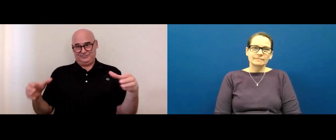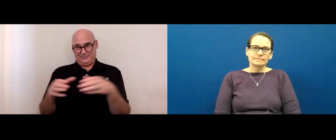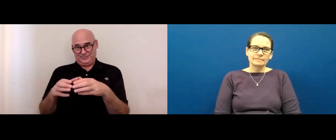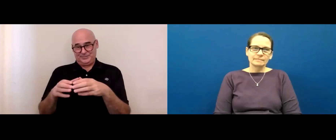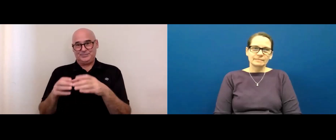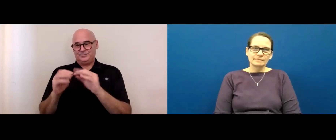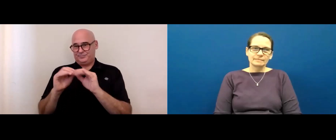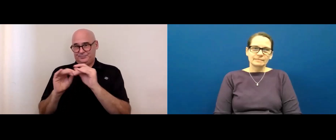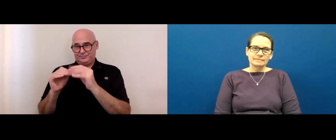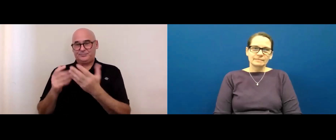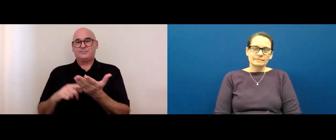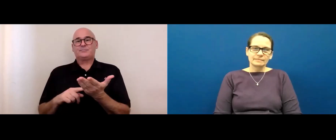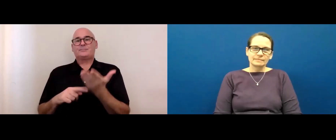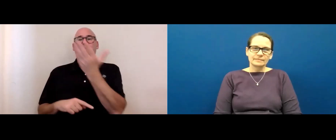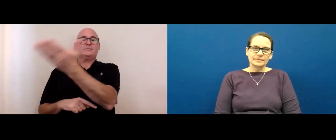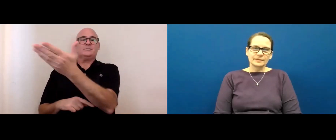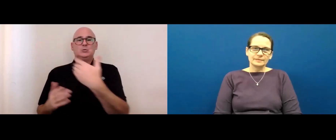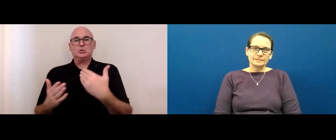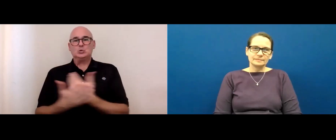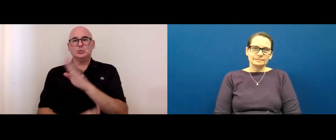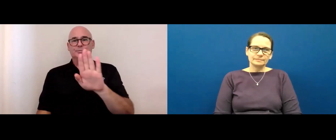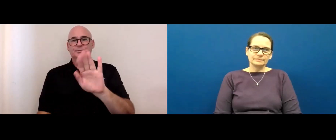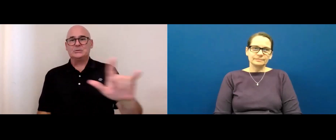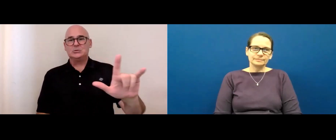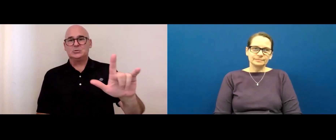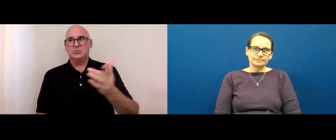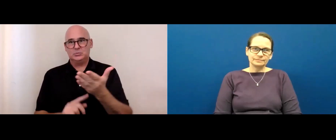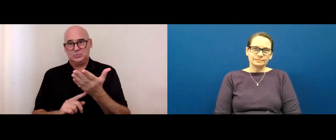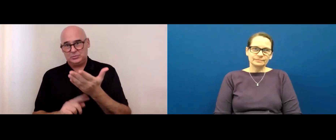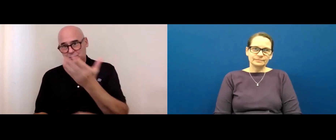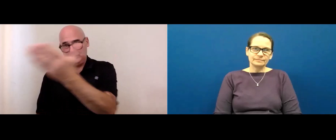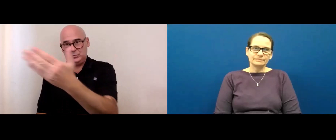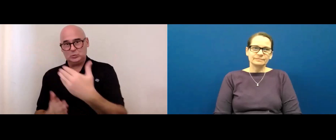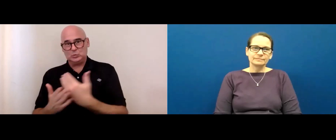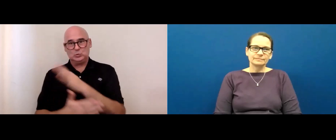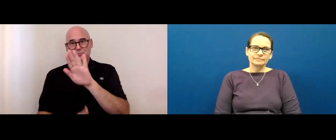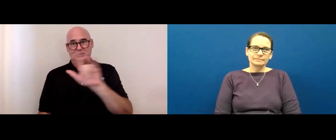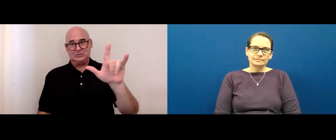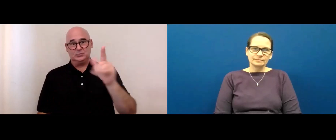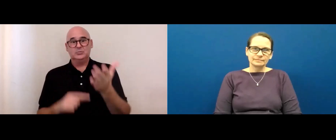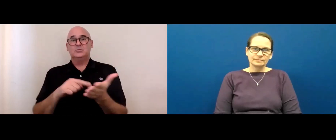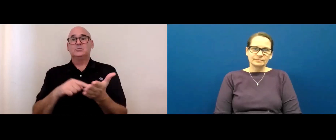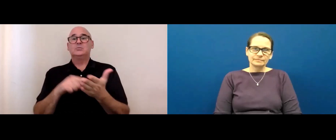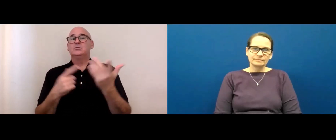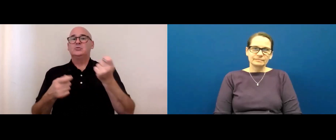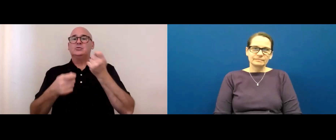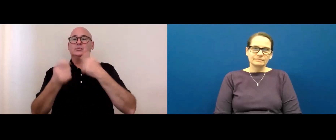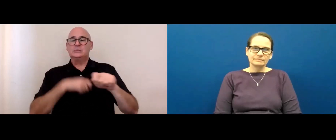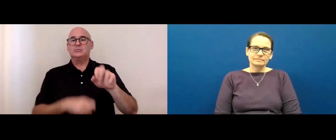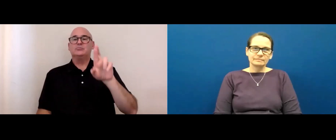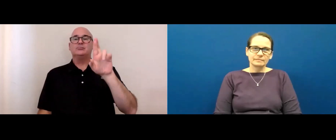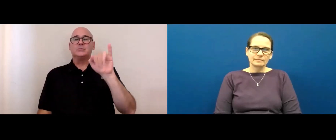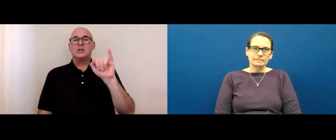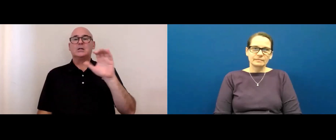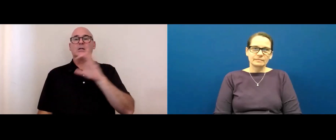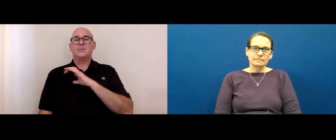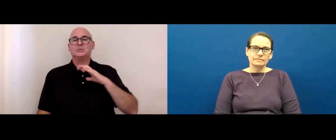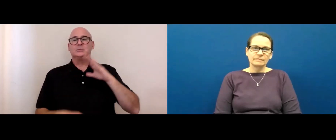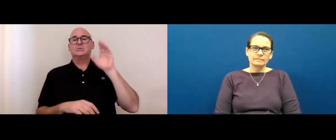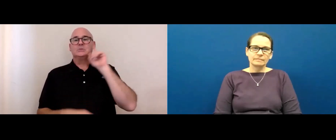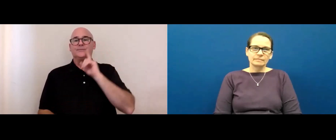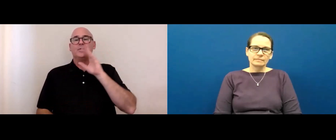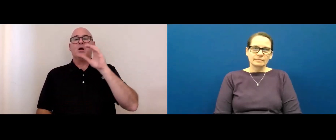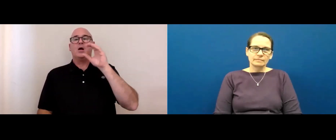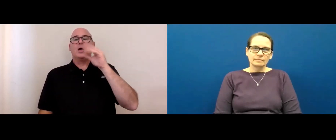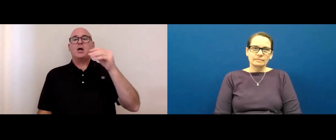that got together we submitted a bill and in the bill we asked for the Rhode Island commission